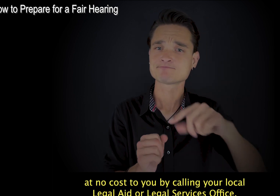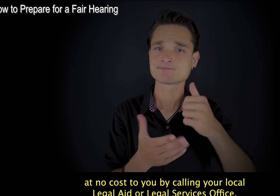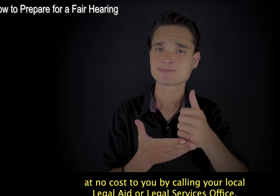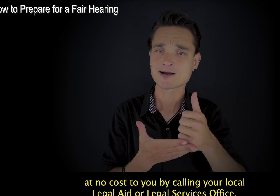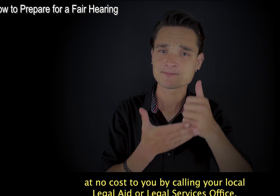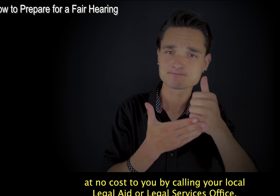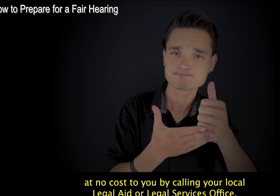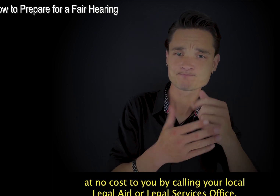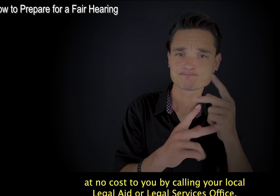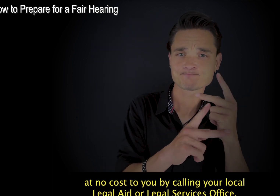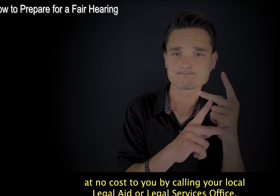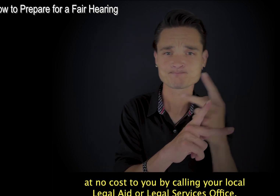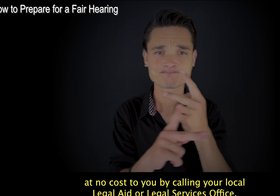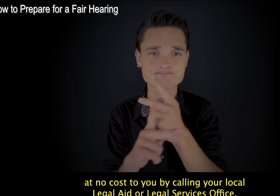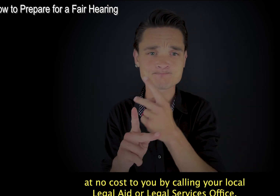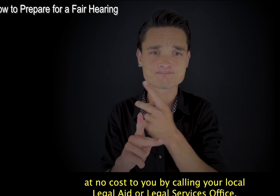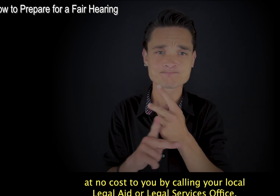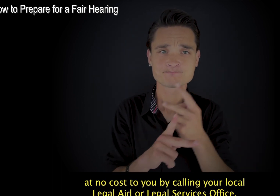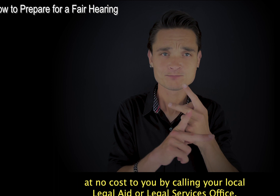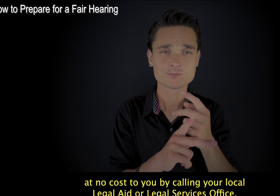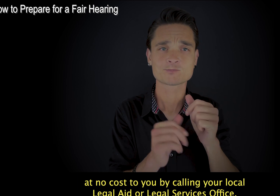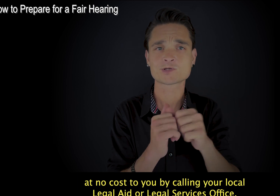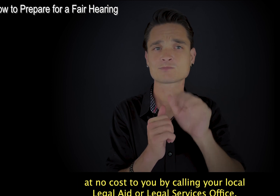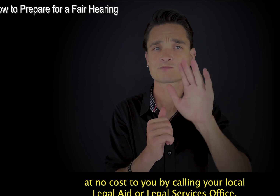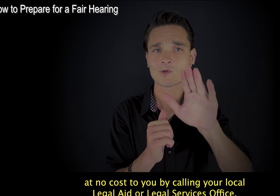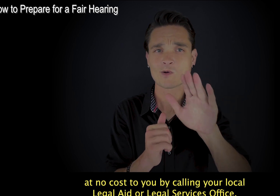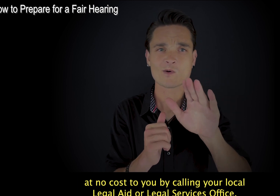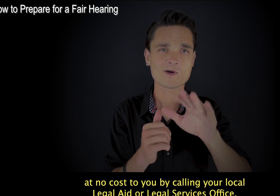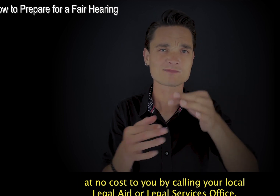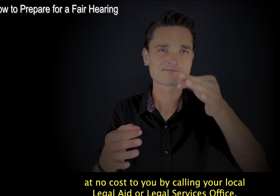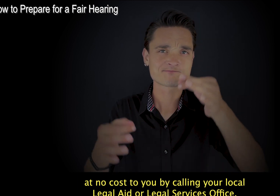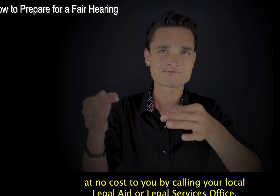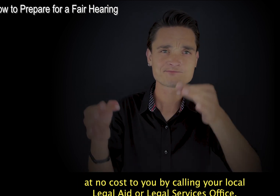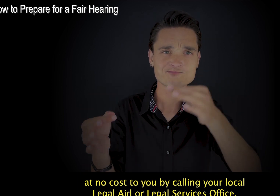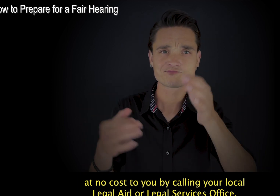at no cost to you by calling your local Legal Aid or Legal Services Office.